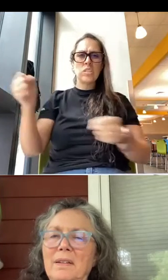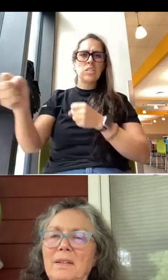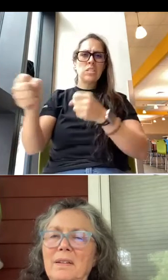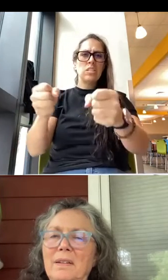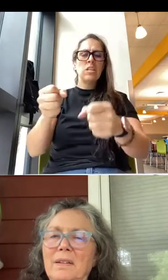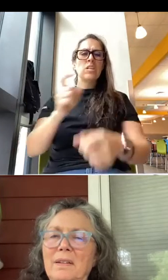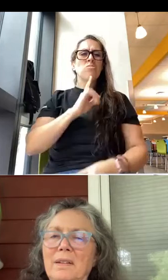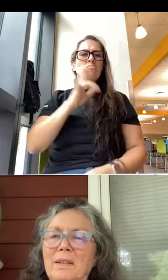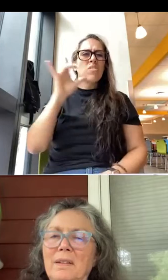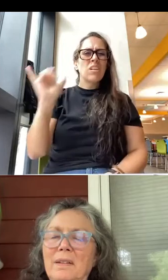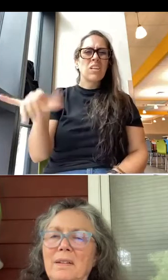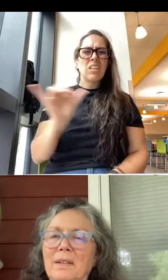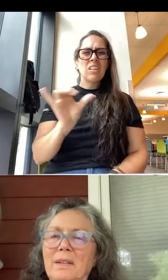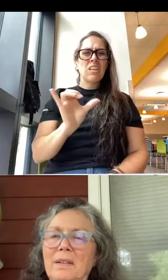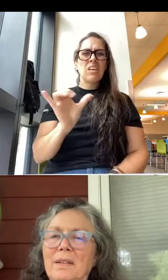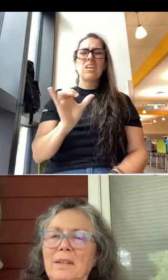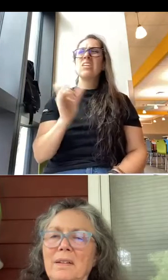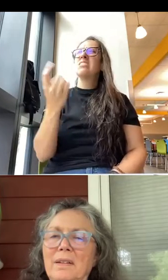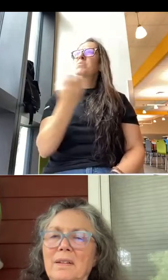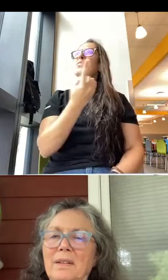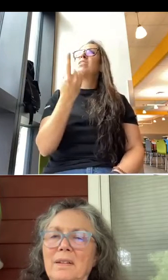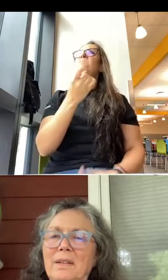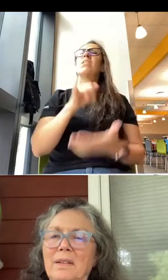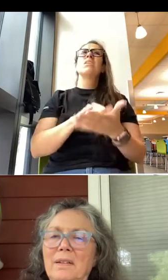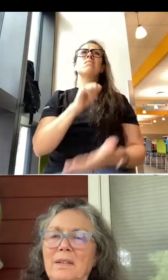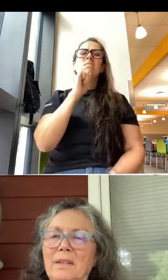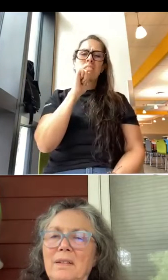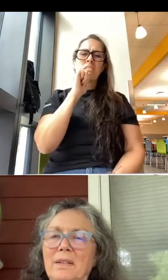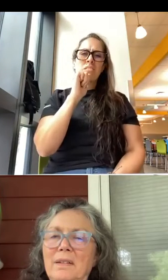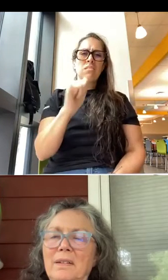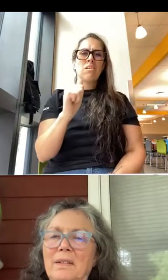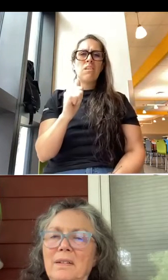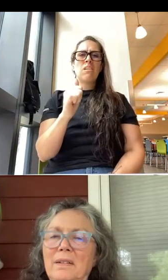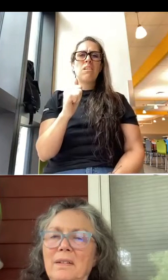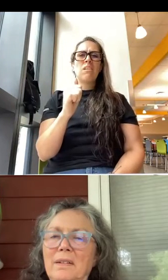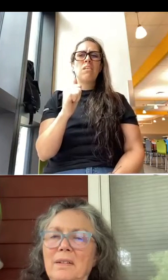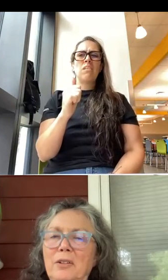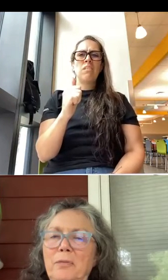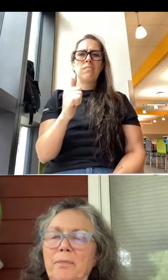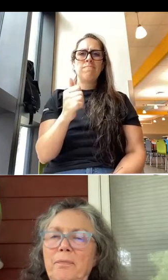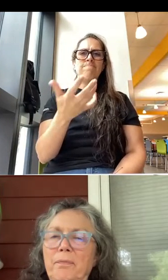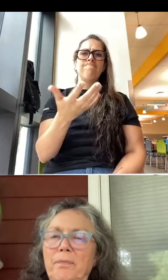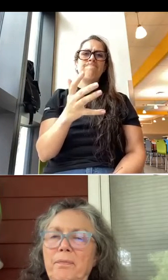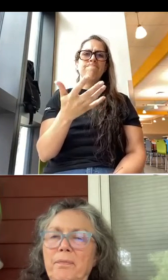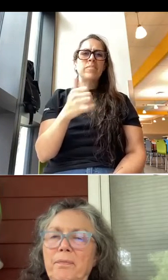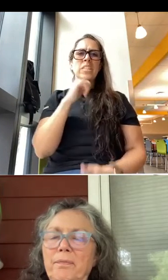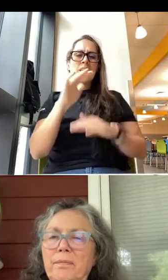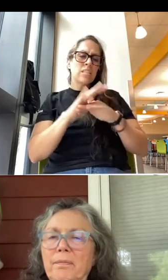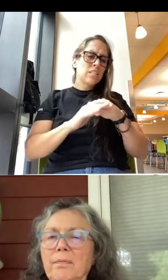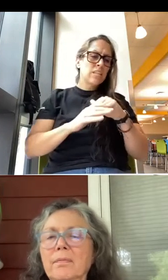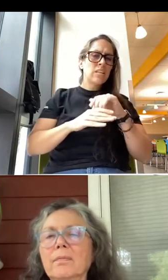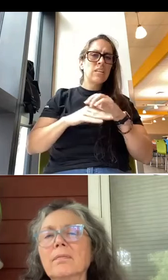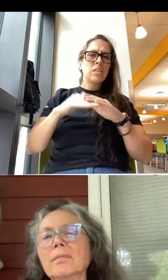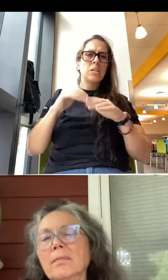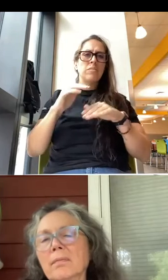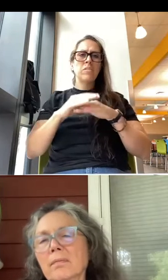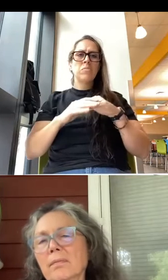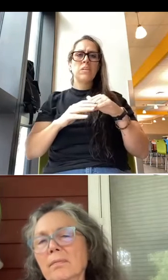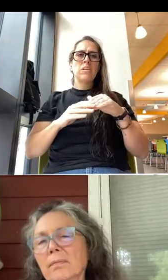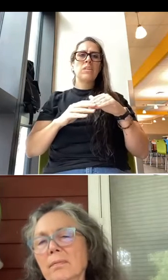it it's been something that has not been uh comfortably framed, like, within the, like,